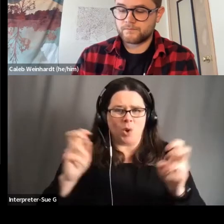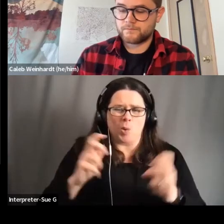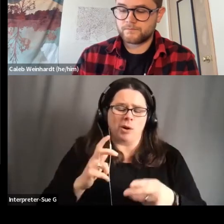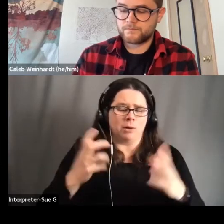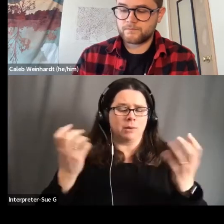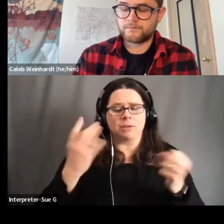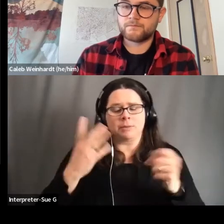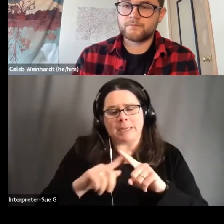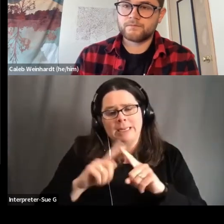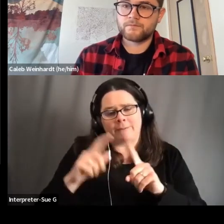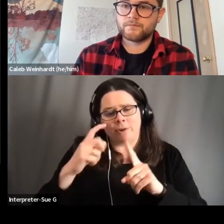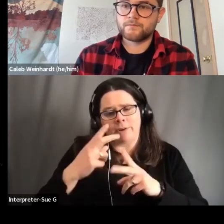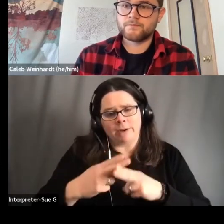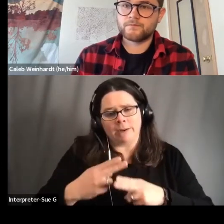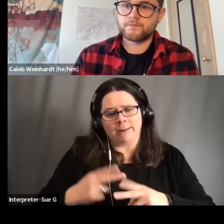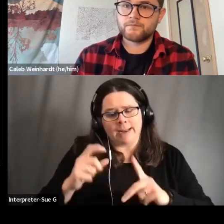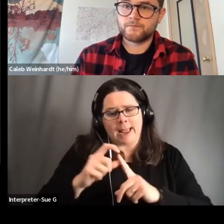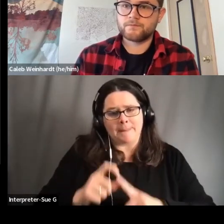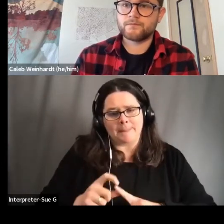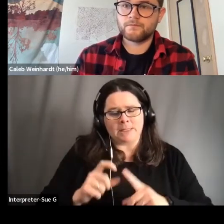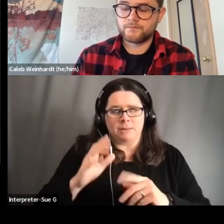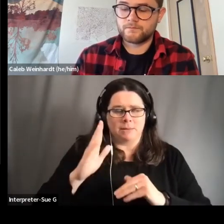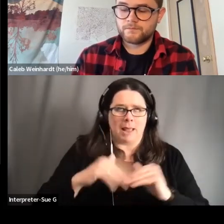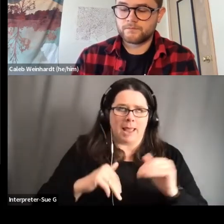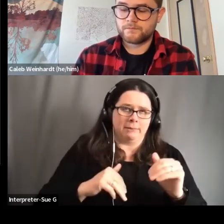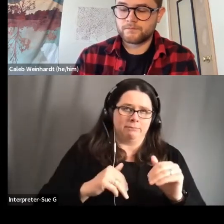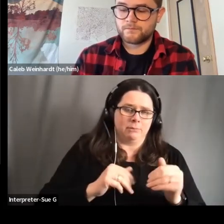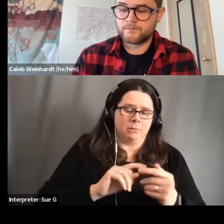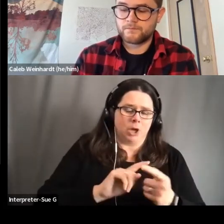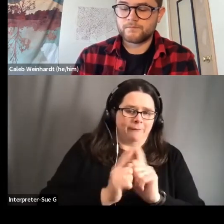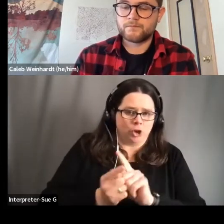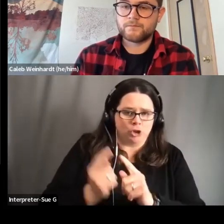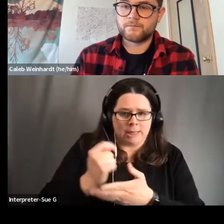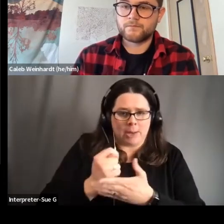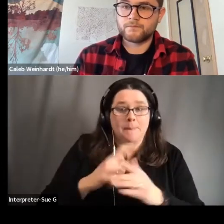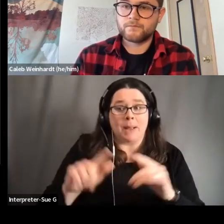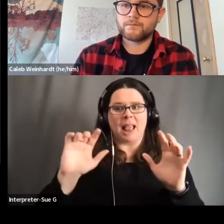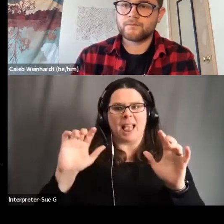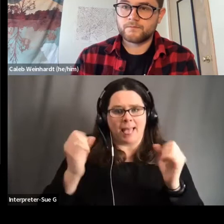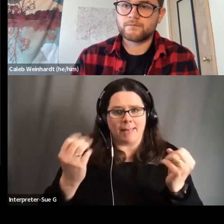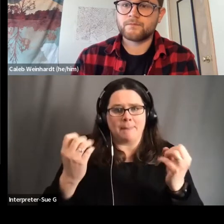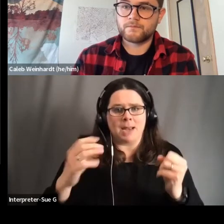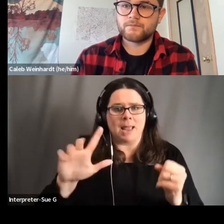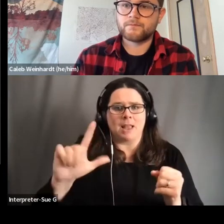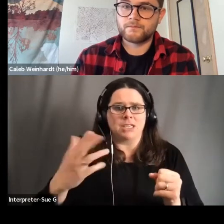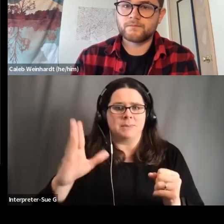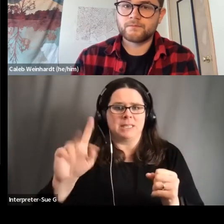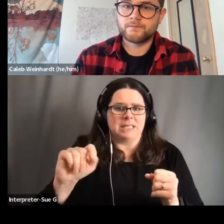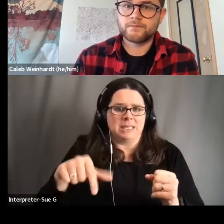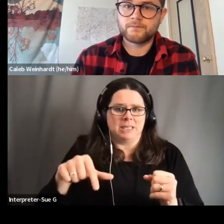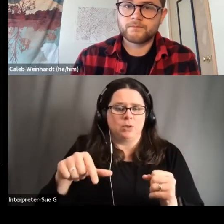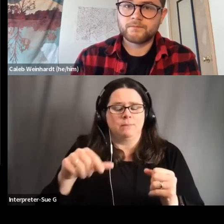that are probably more accurate than conversion therapy but there are a lot of LGB and T folks that are still experiencing that